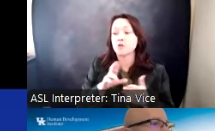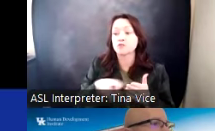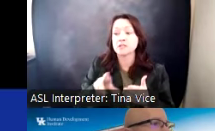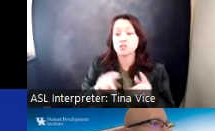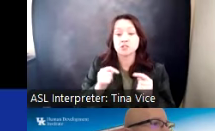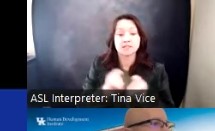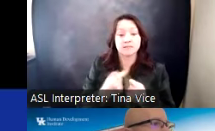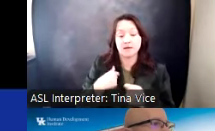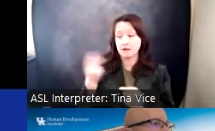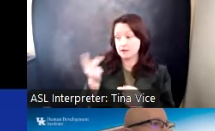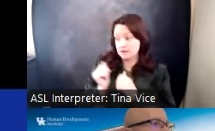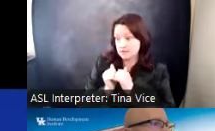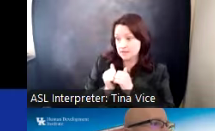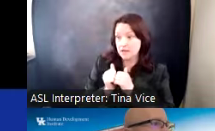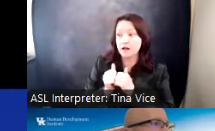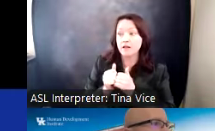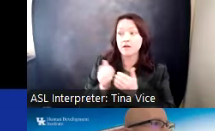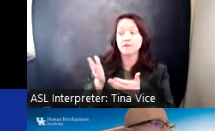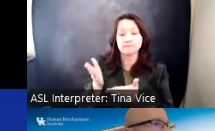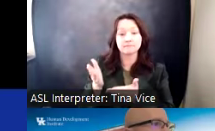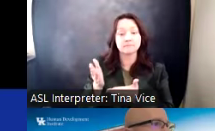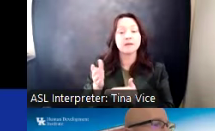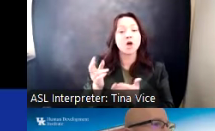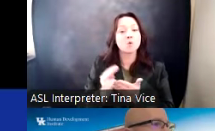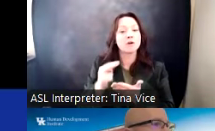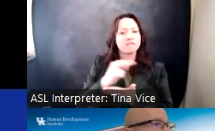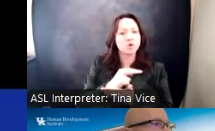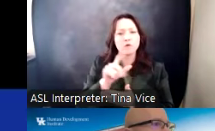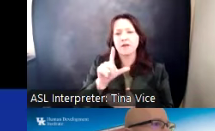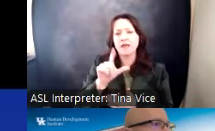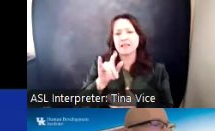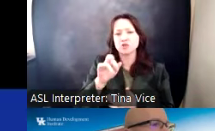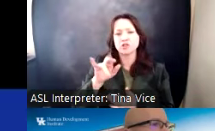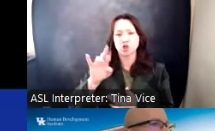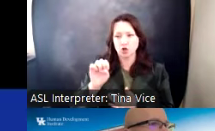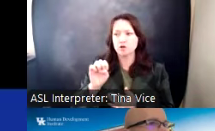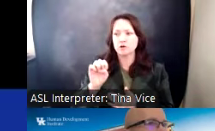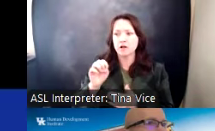systematic literature review looking at the health outcomes of physical activity interventions for adults with Down